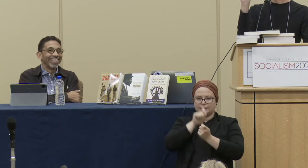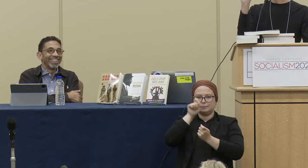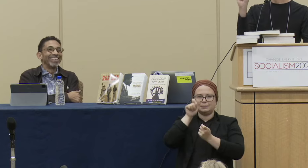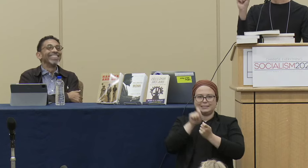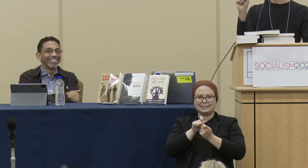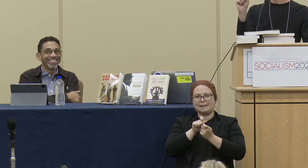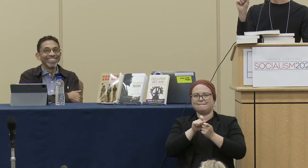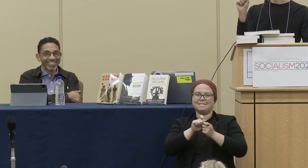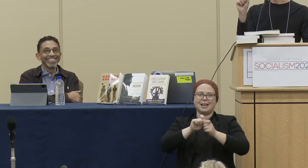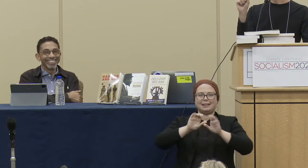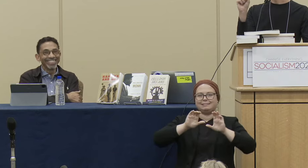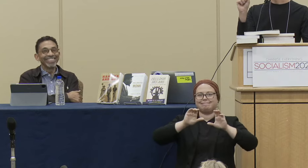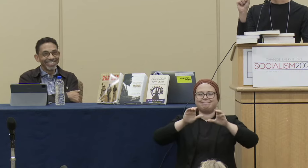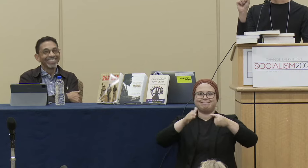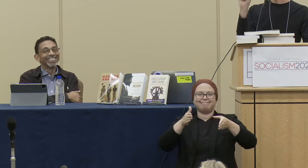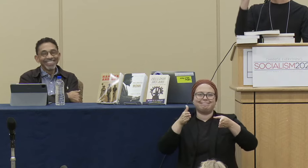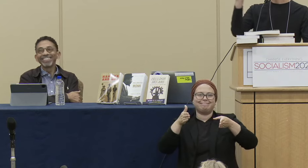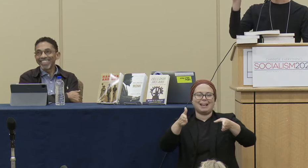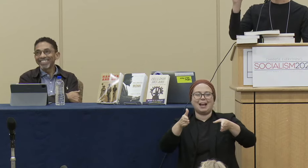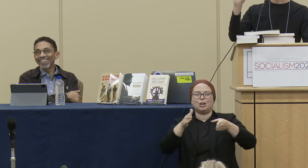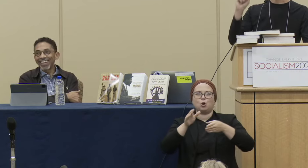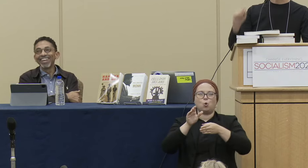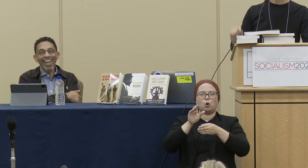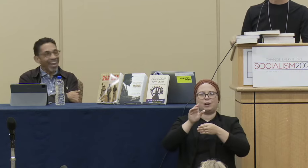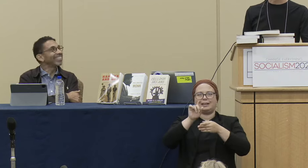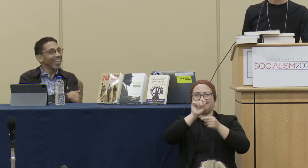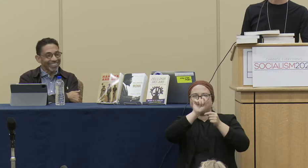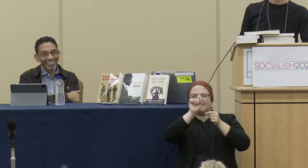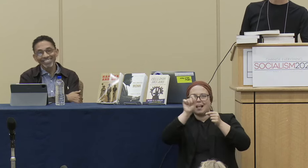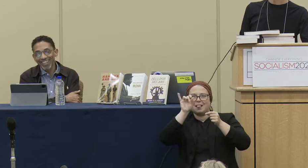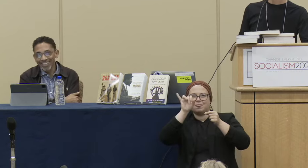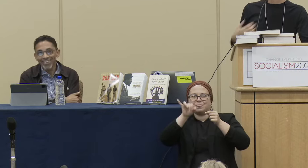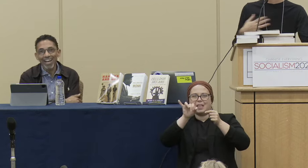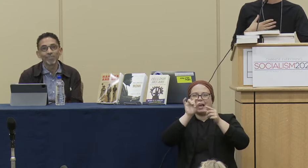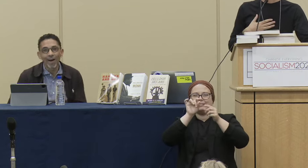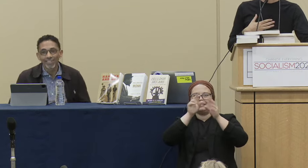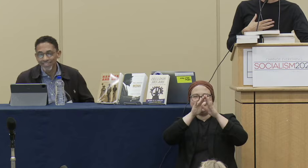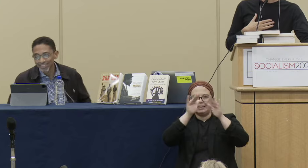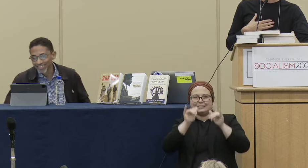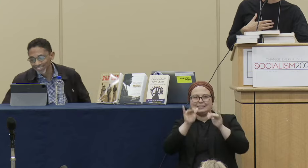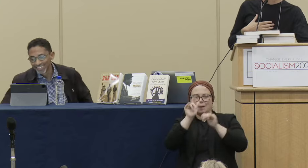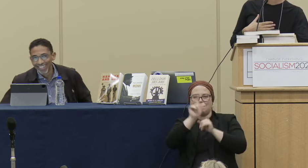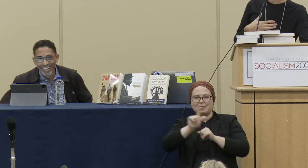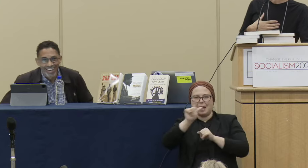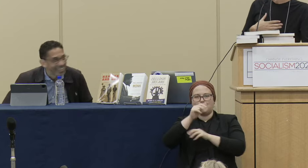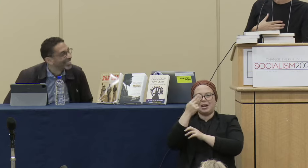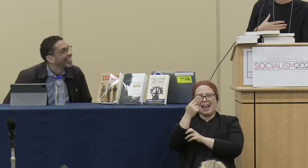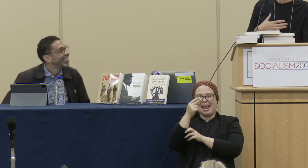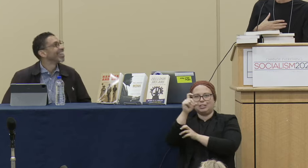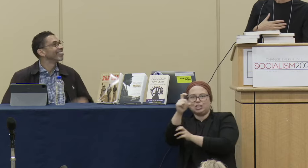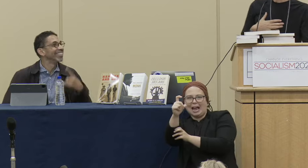certain category of the Duey decimal system, HX. Anyone